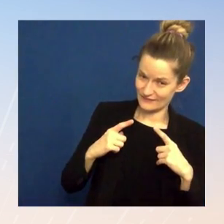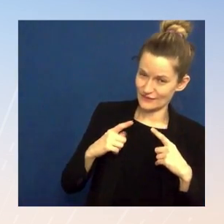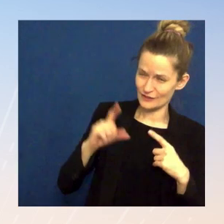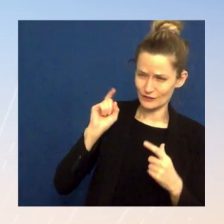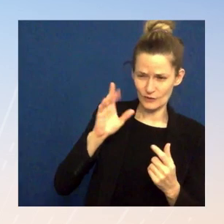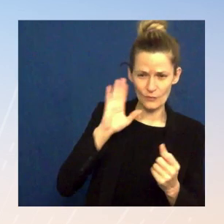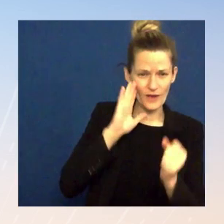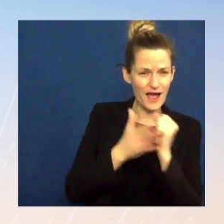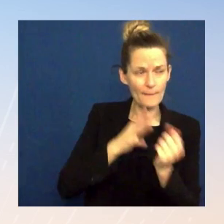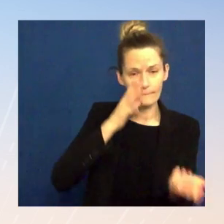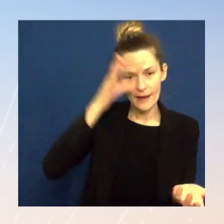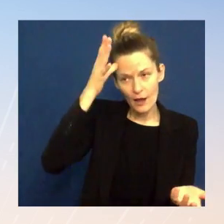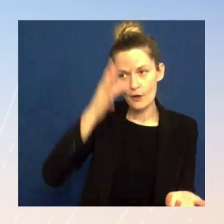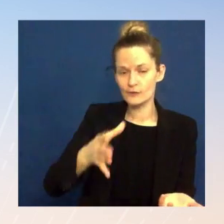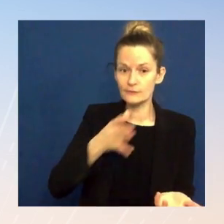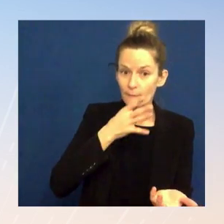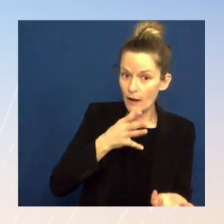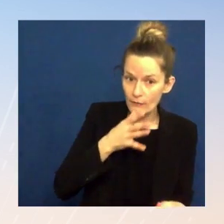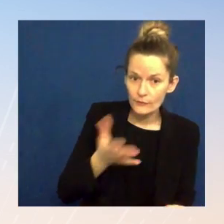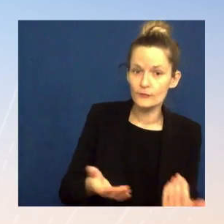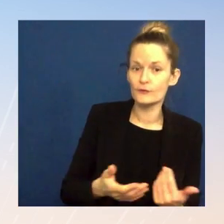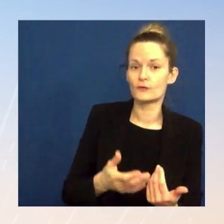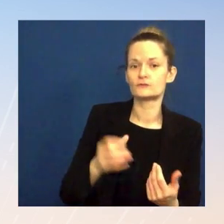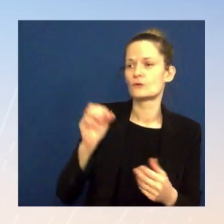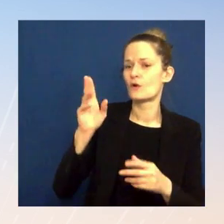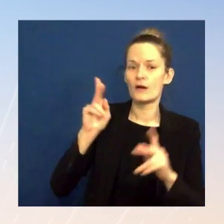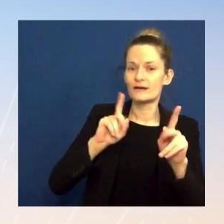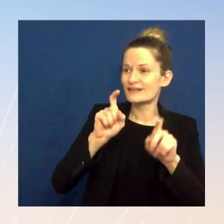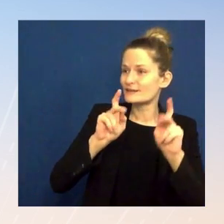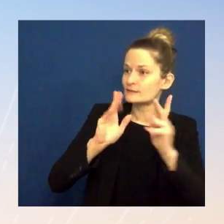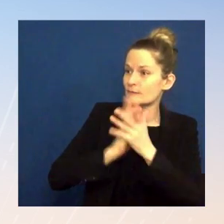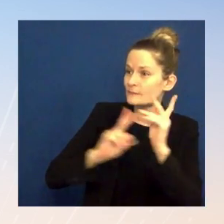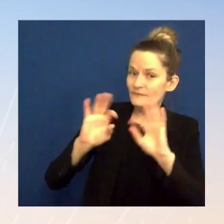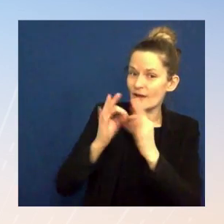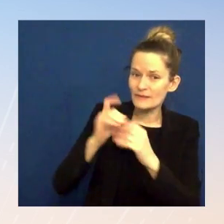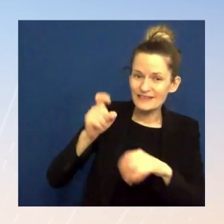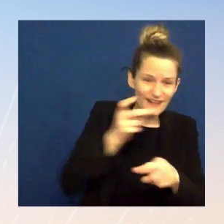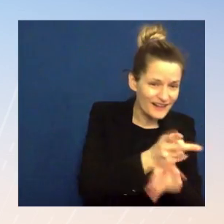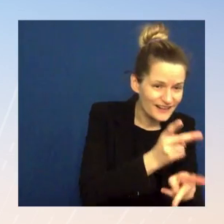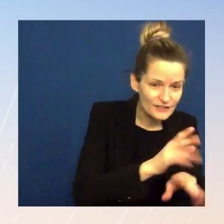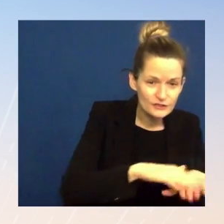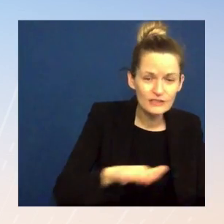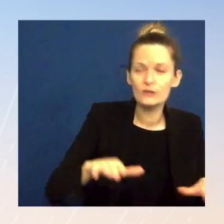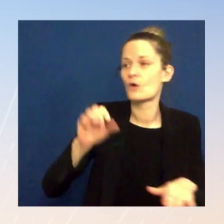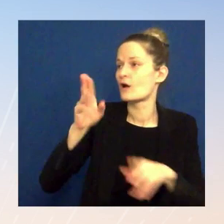have need either for childcare or eldercare across the country. That's what he proposed.